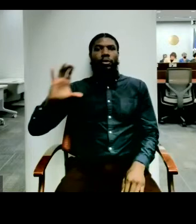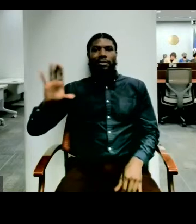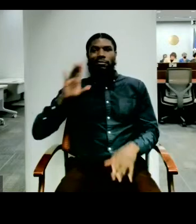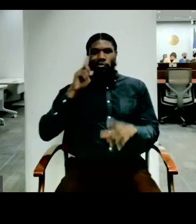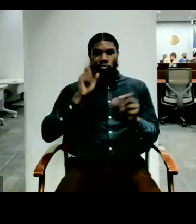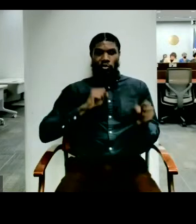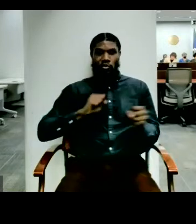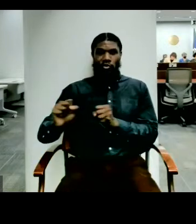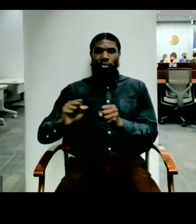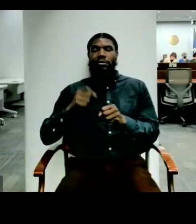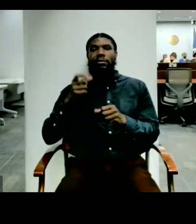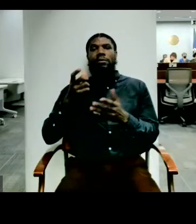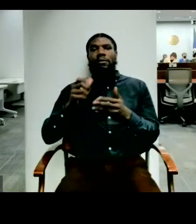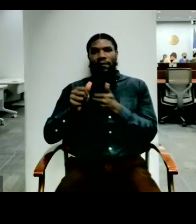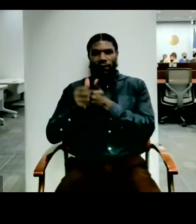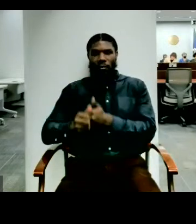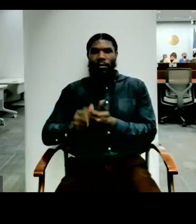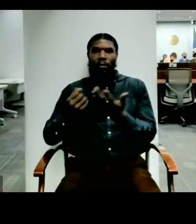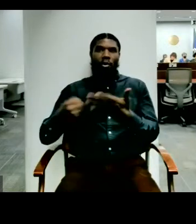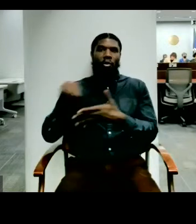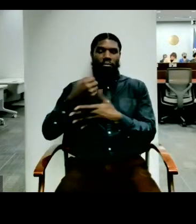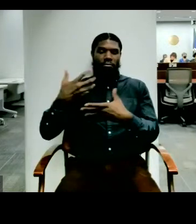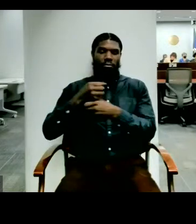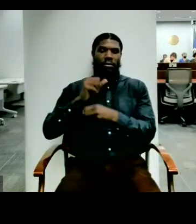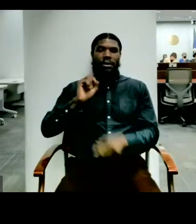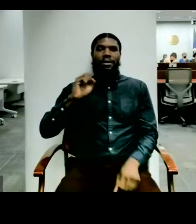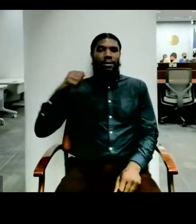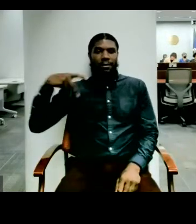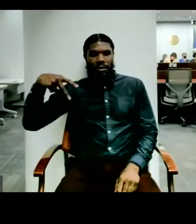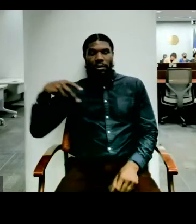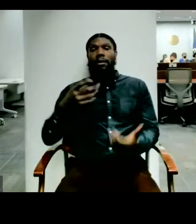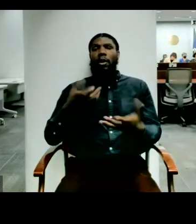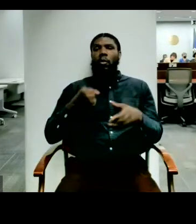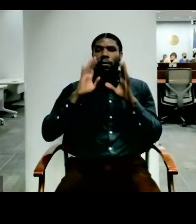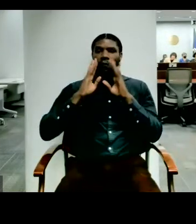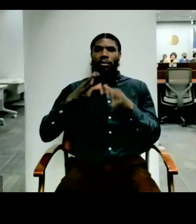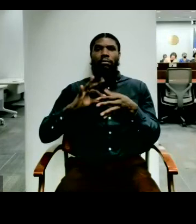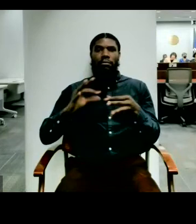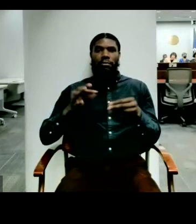enforcement priorities. I want to focus my comments on the temp staffing industry. I